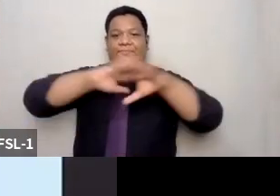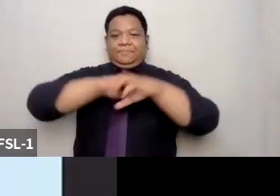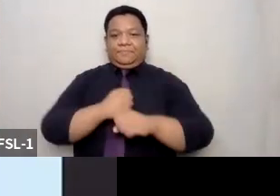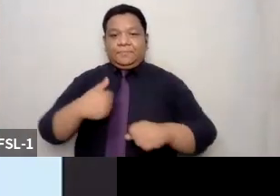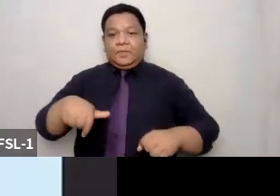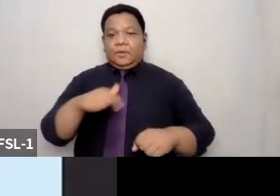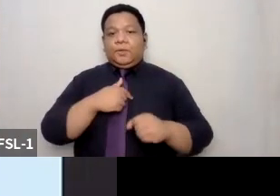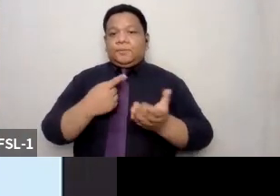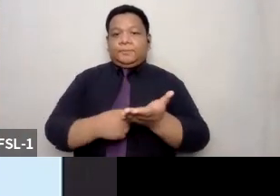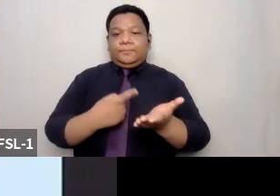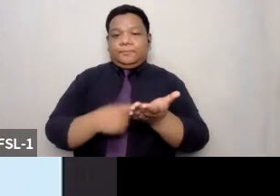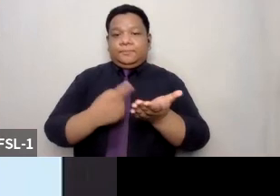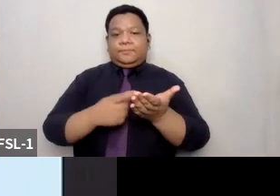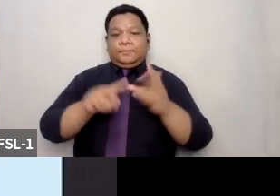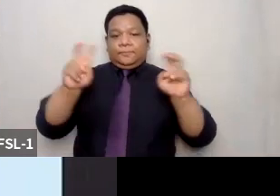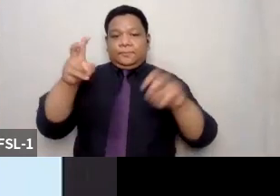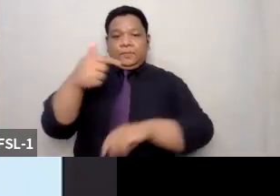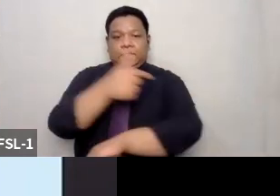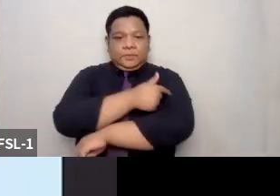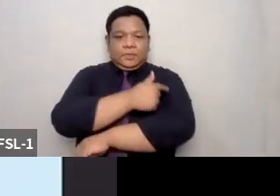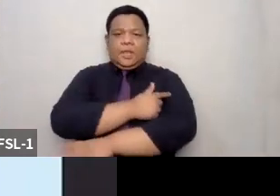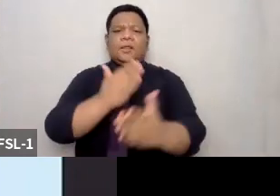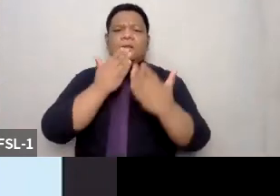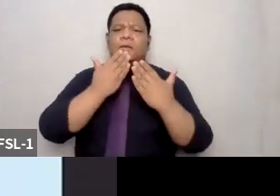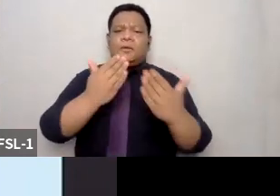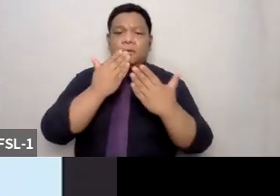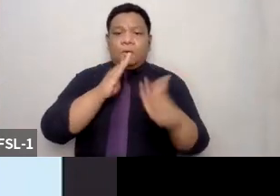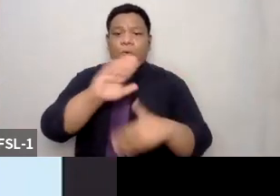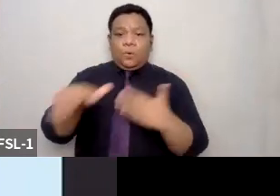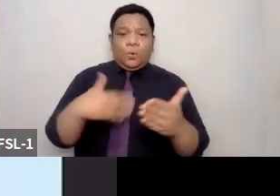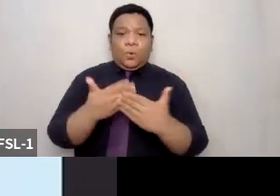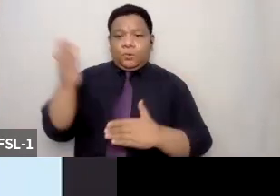Again, thank you so much to our speakers and to those who stayed.